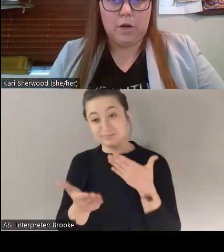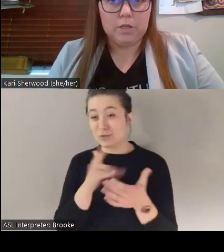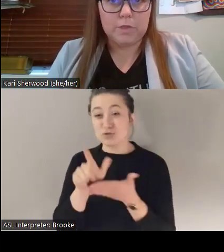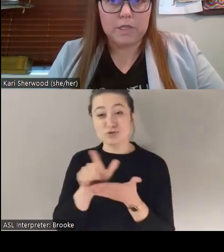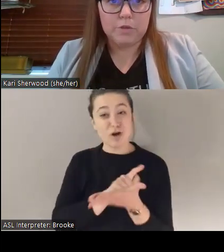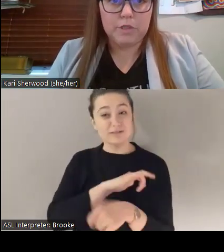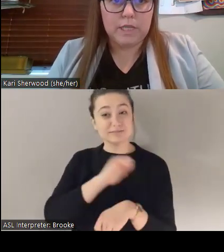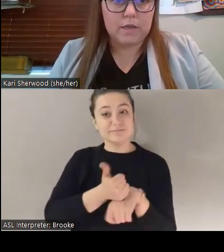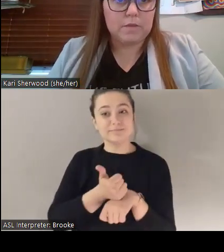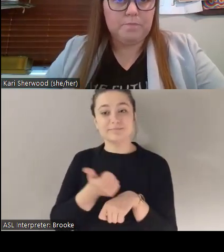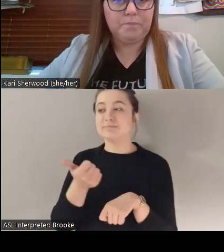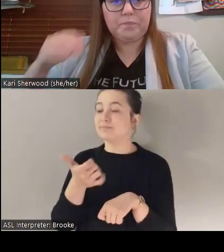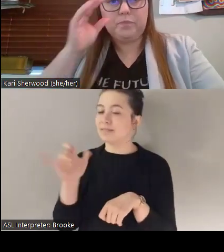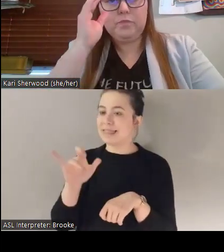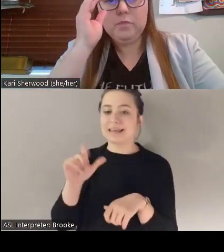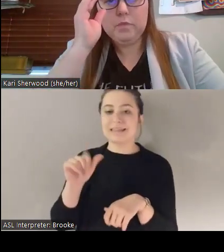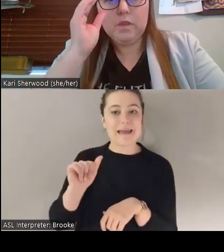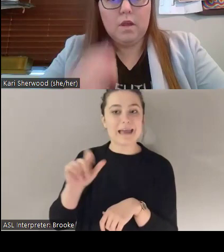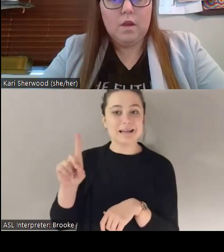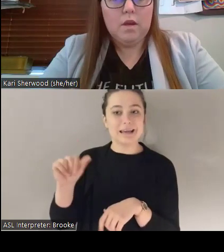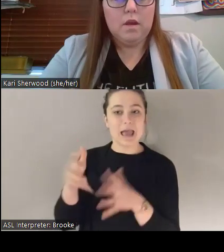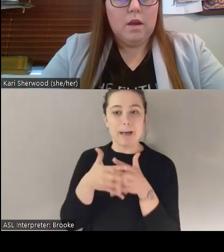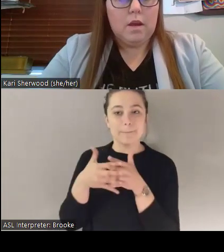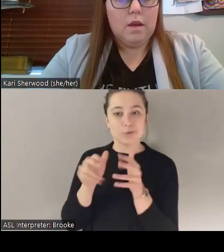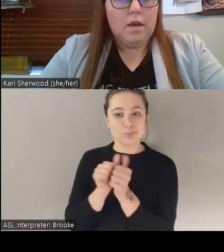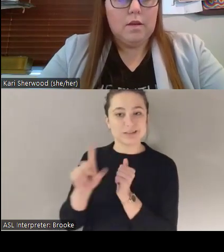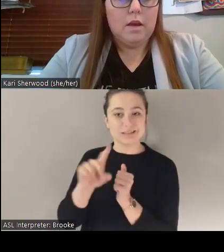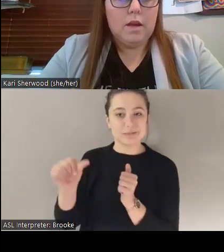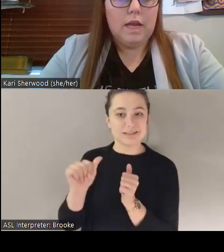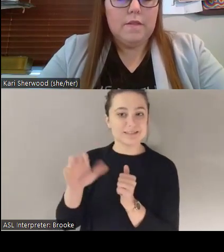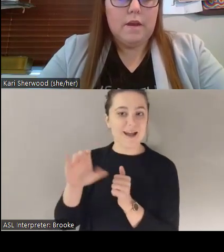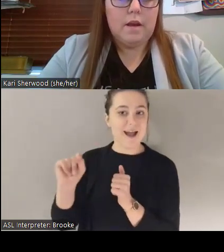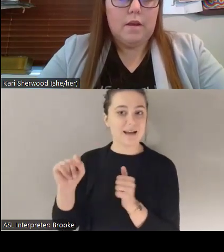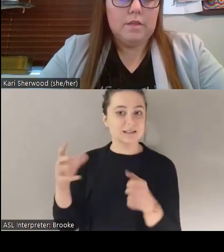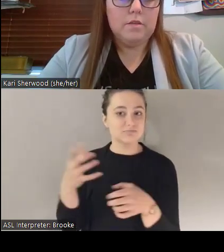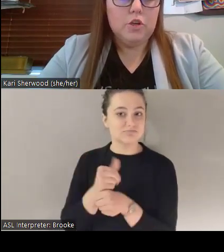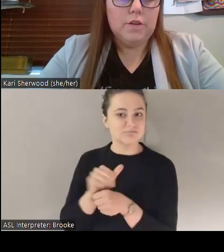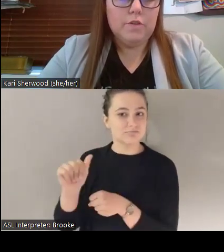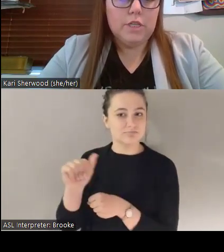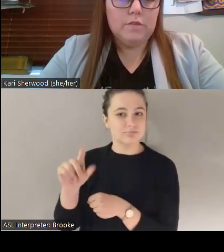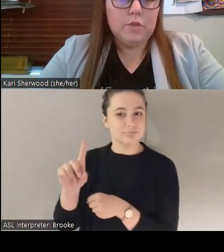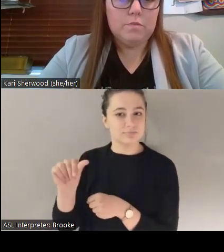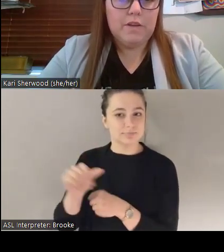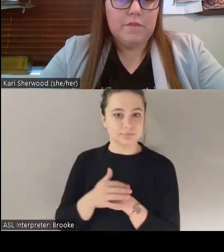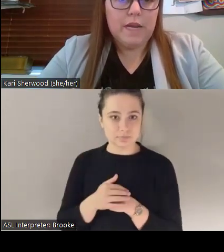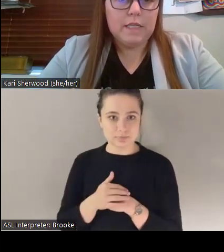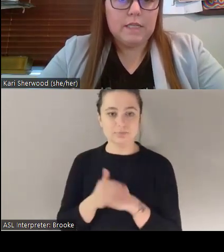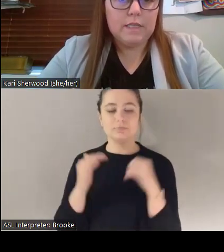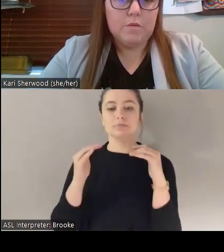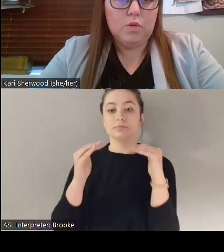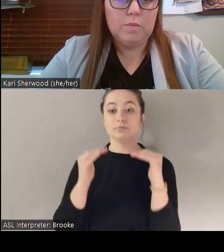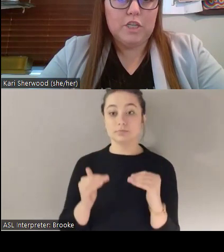Americans with Disabilities Act. Neurodivergent individuals may face employment